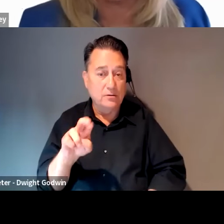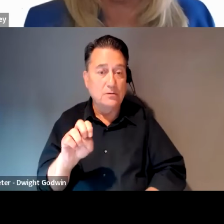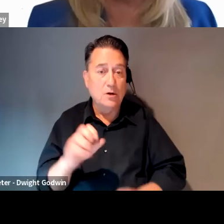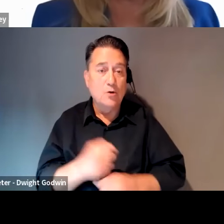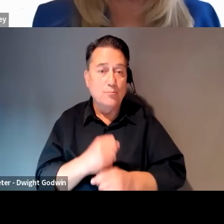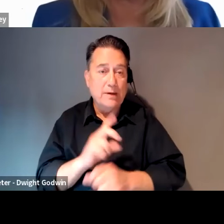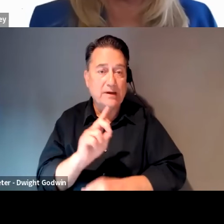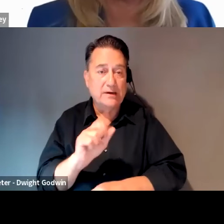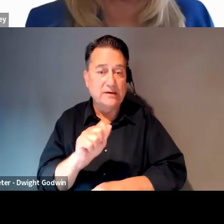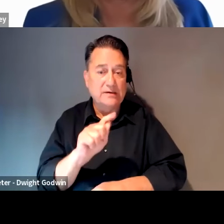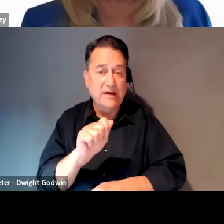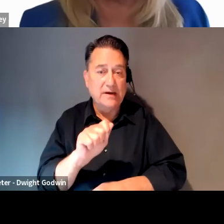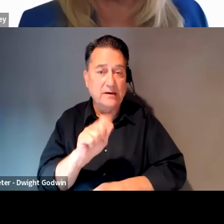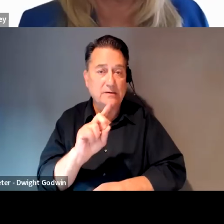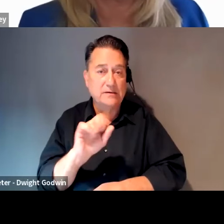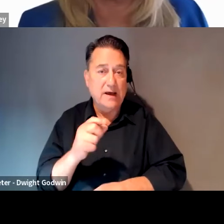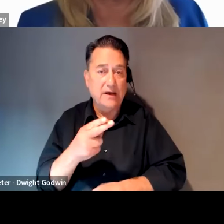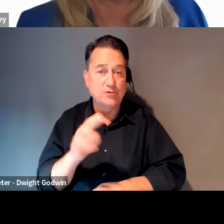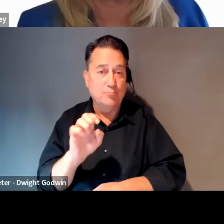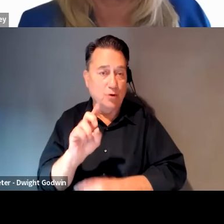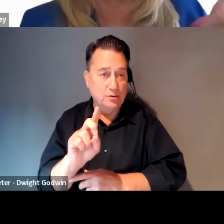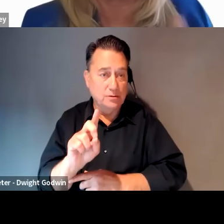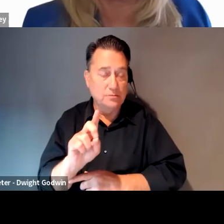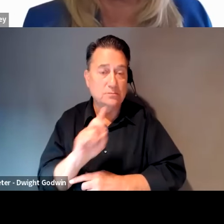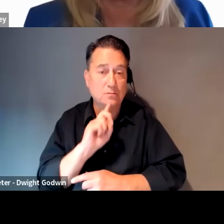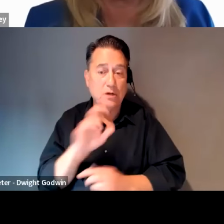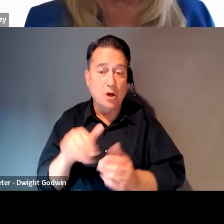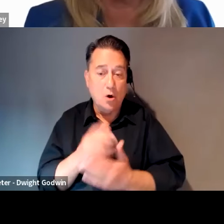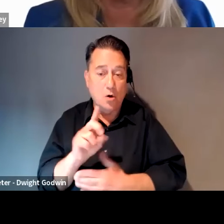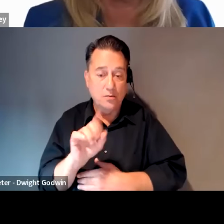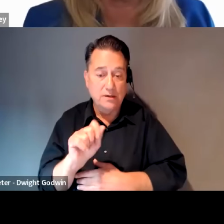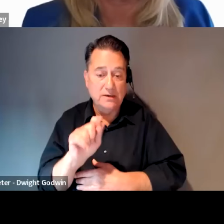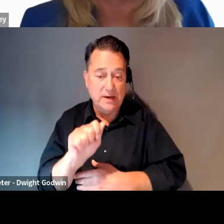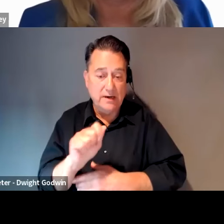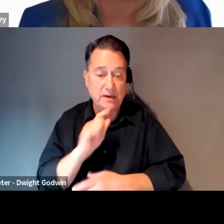And so all of that data will be available